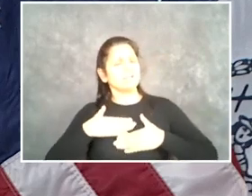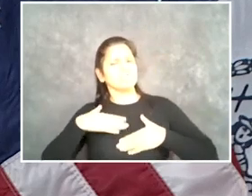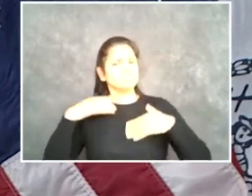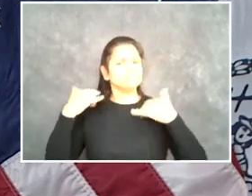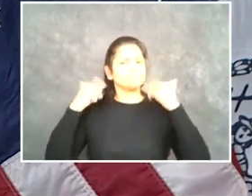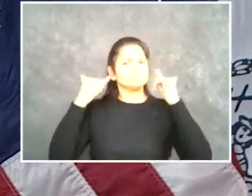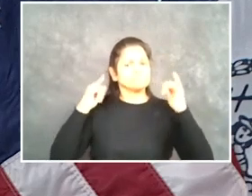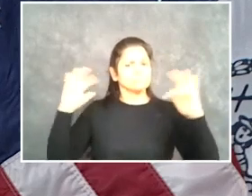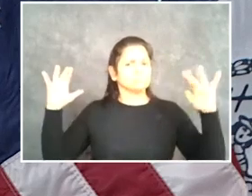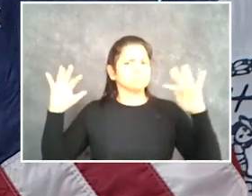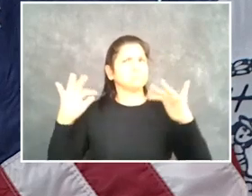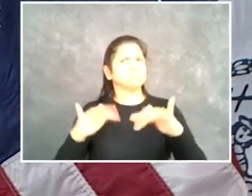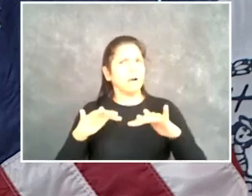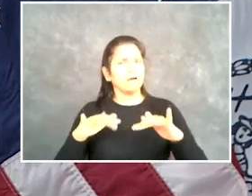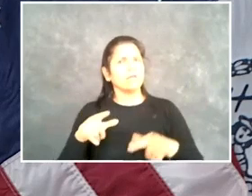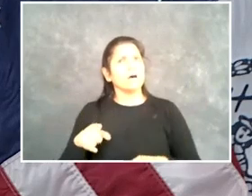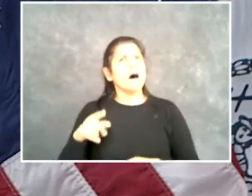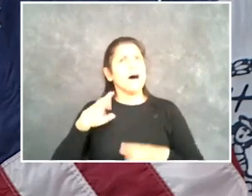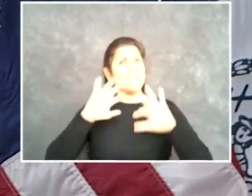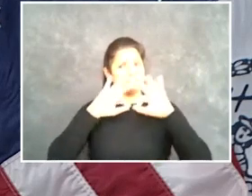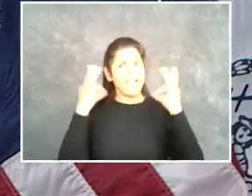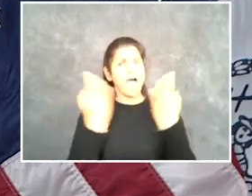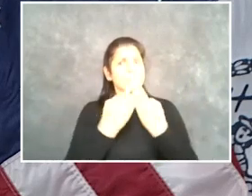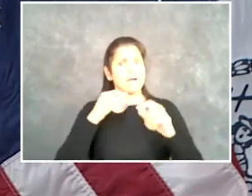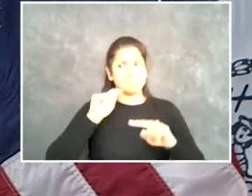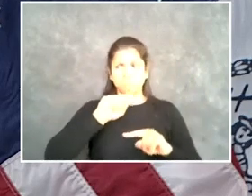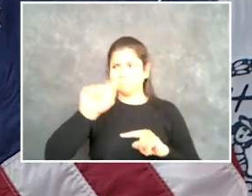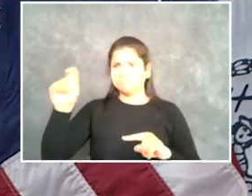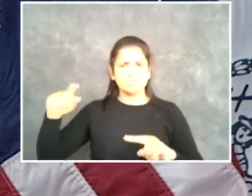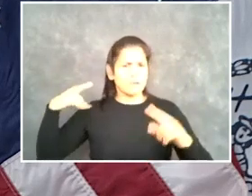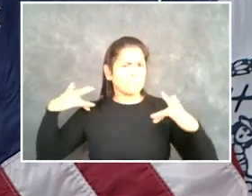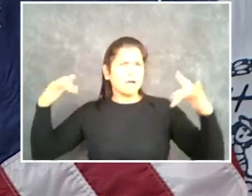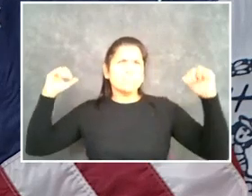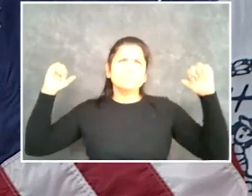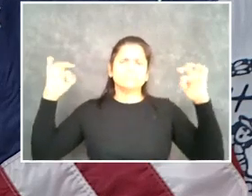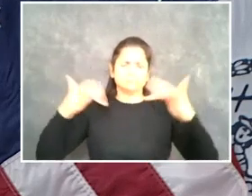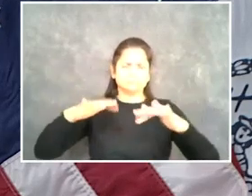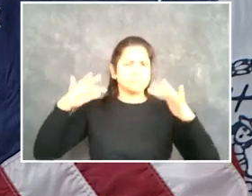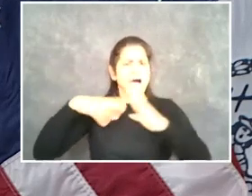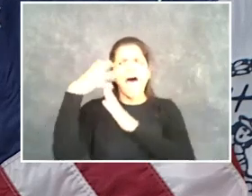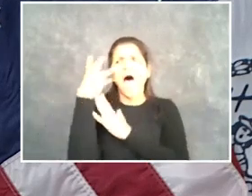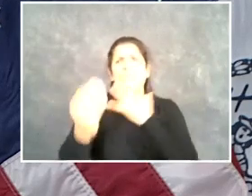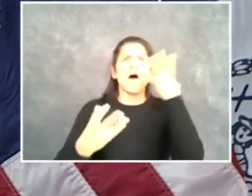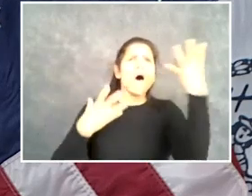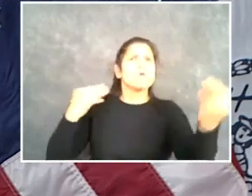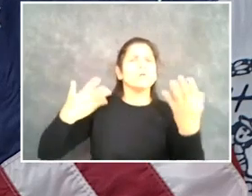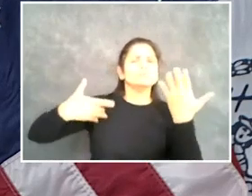OUTSIDE, WHO WANT TO BE OUT WITH THEIR FAMILIES WHILE MAINTAINING SIGNIFICANT SOCIAL